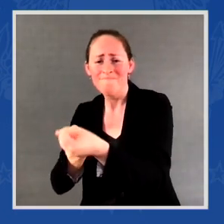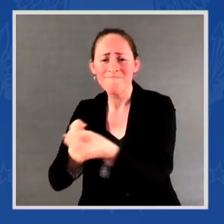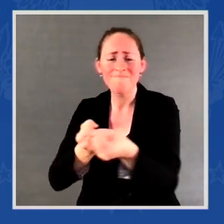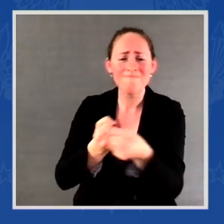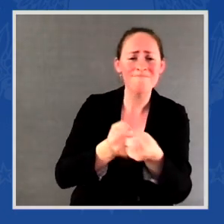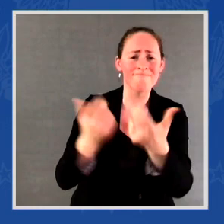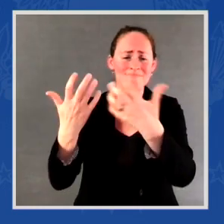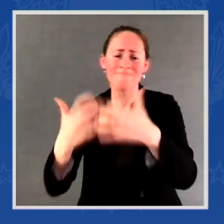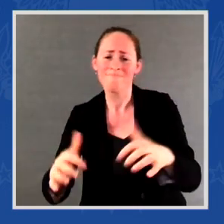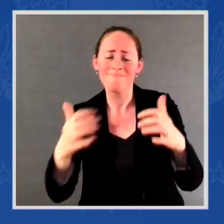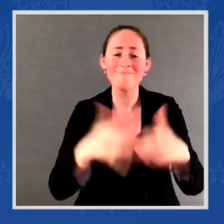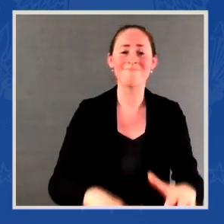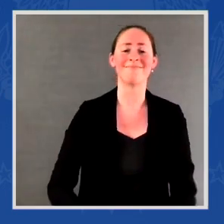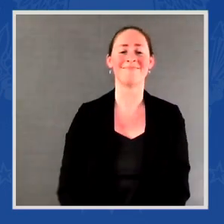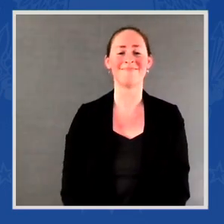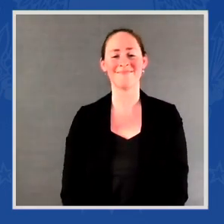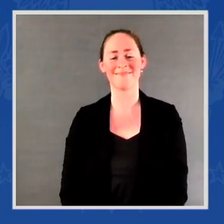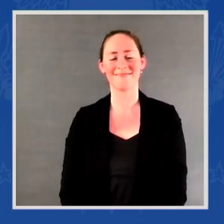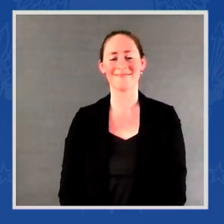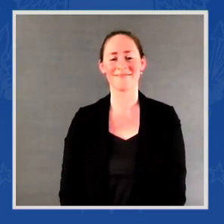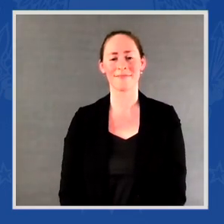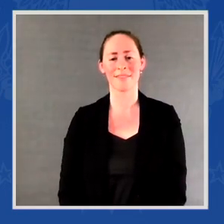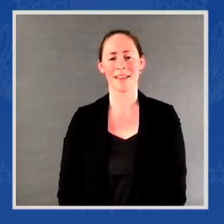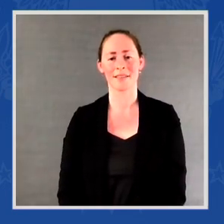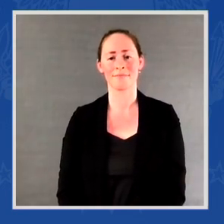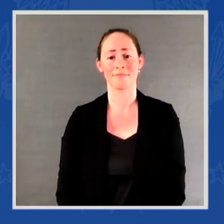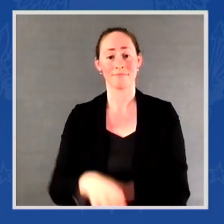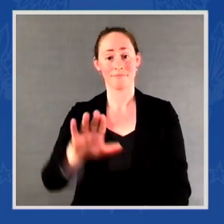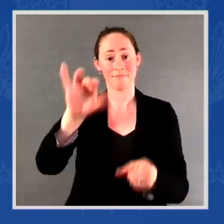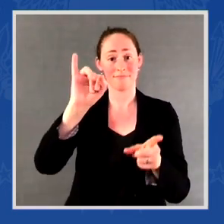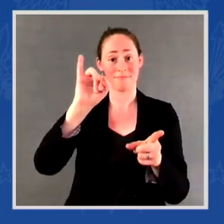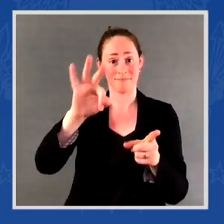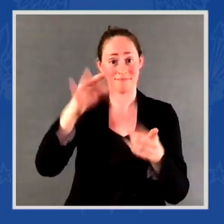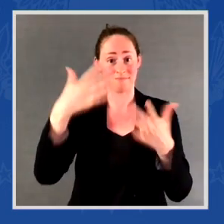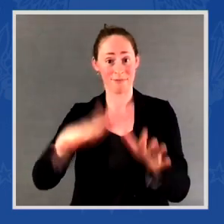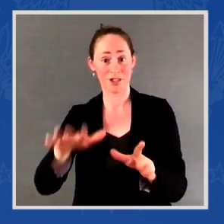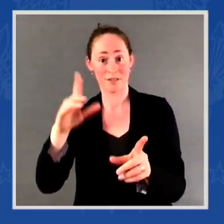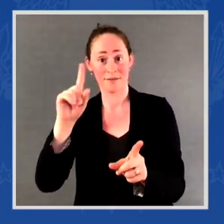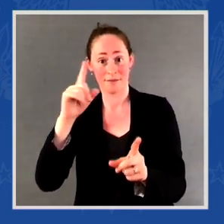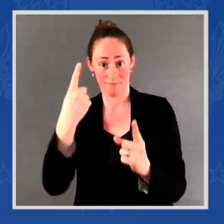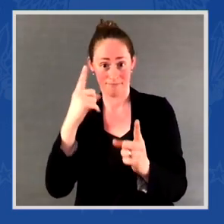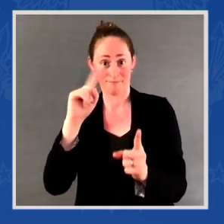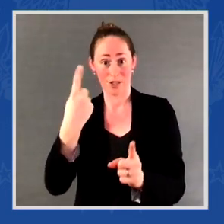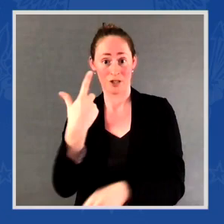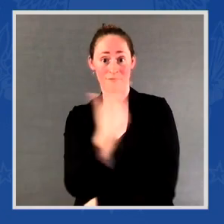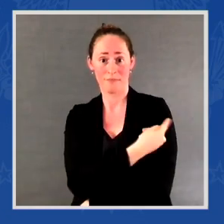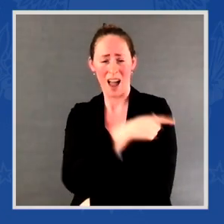If you've gotten your first shot, make sure you get your second one to be fully protected. It's a big deal.